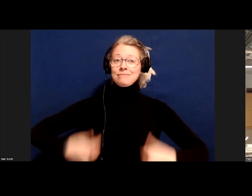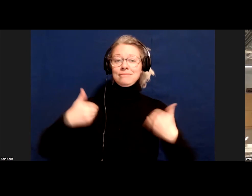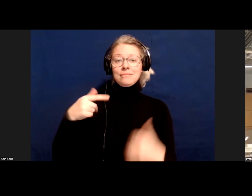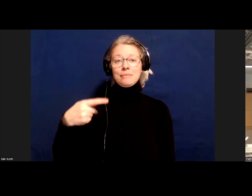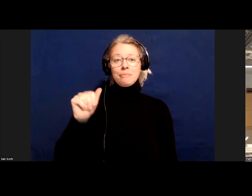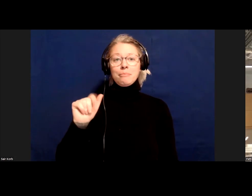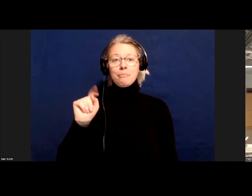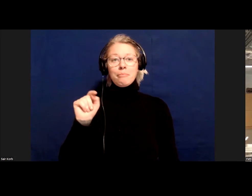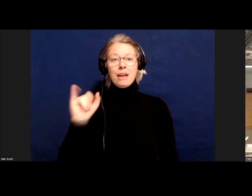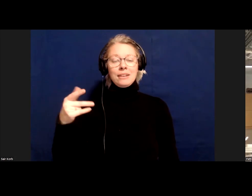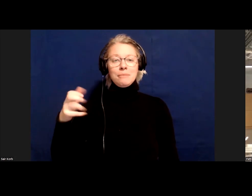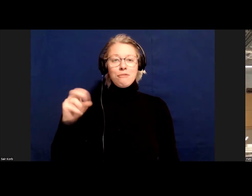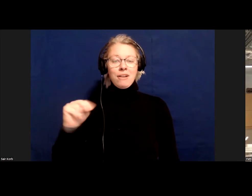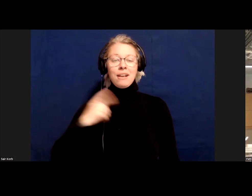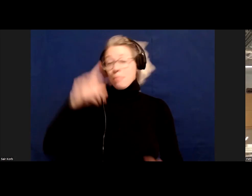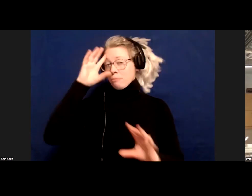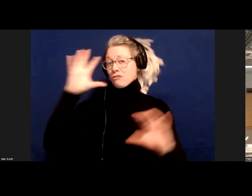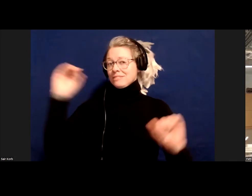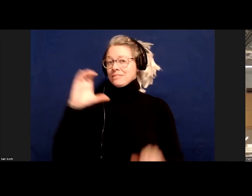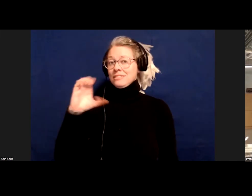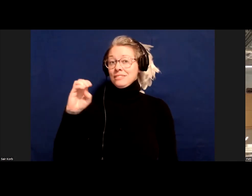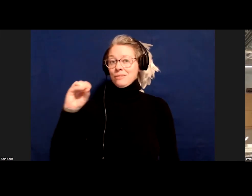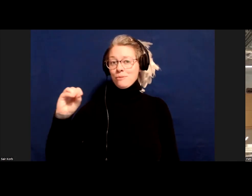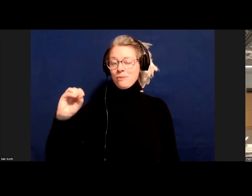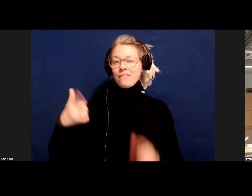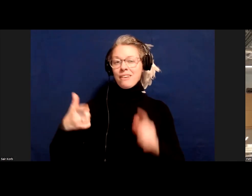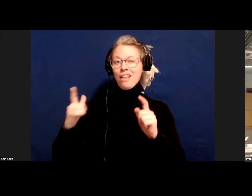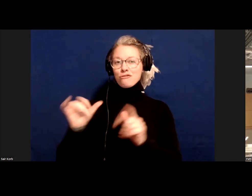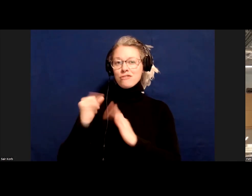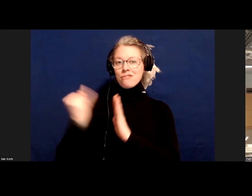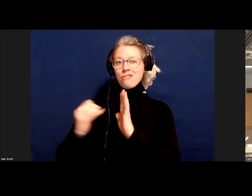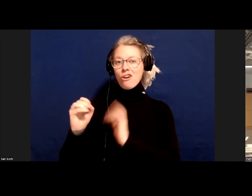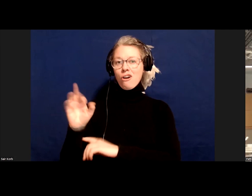with Calgary Arts Development. And as I said earlier, I'm coming to you from Calgary Arts